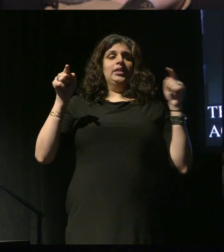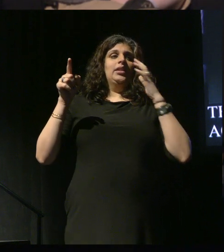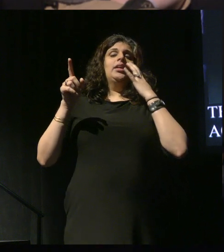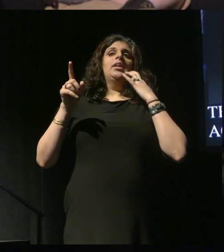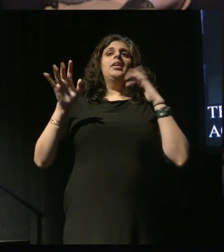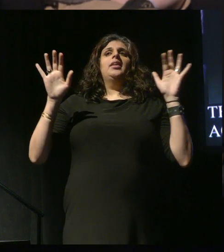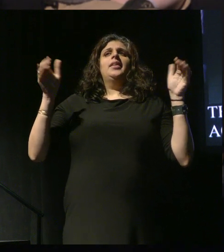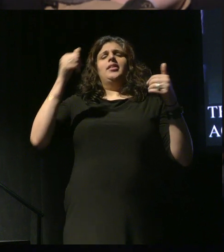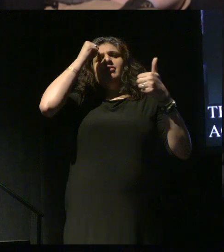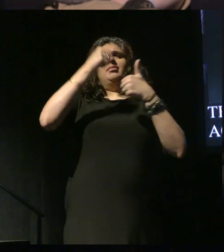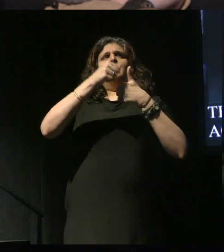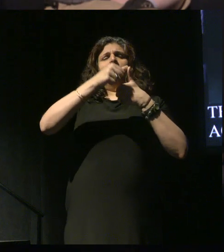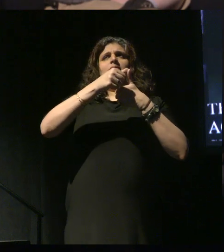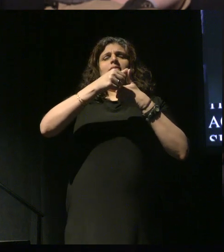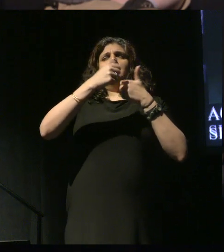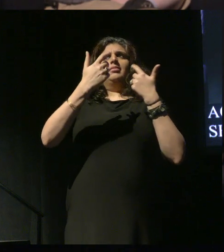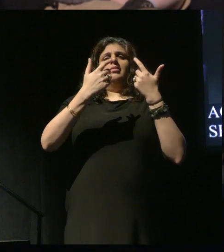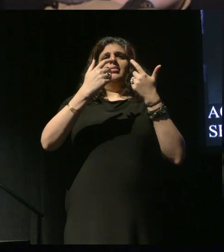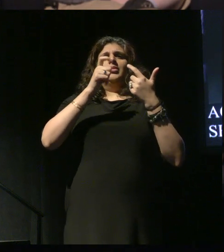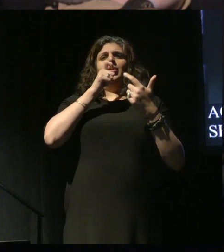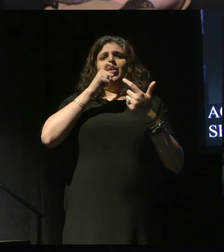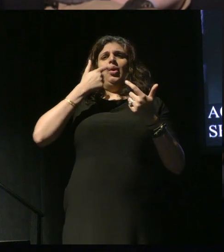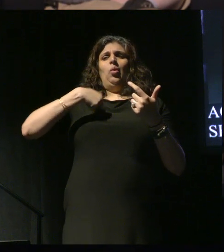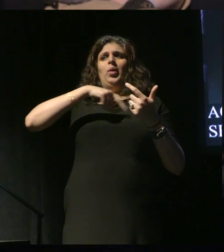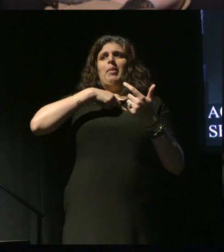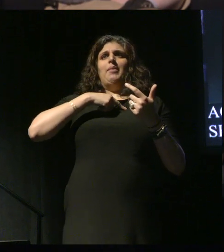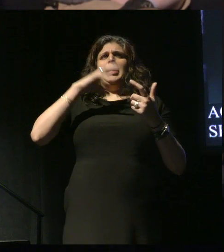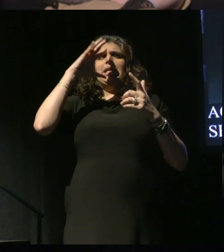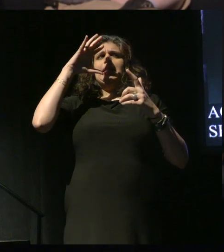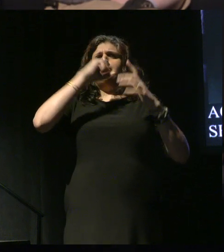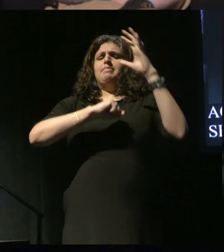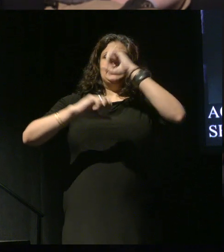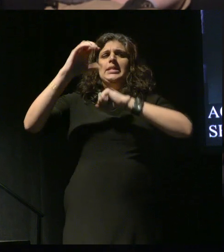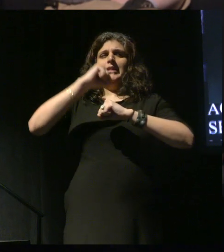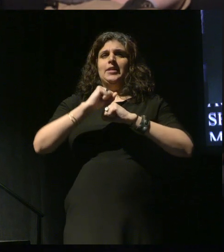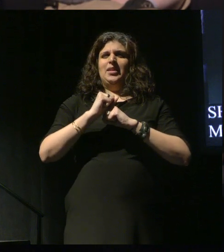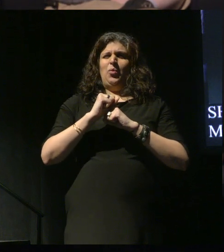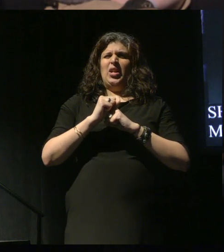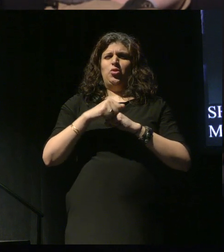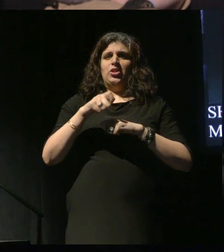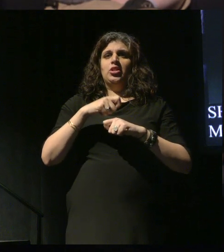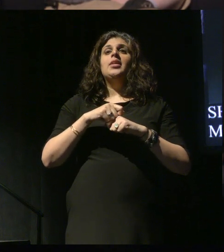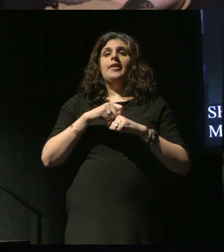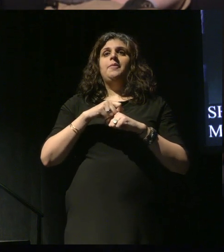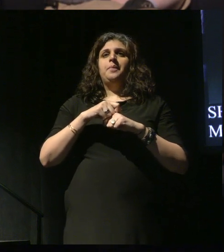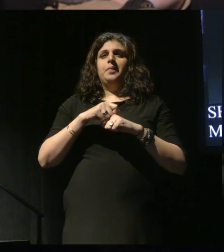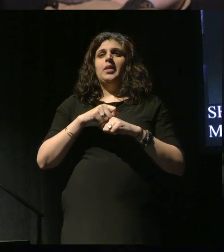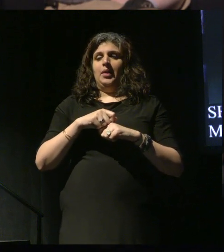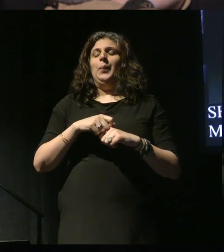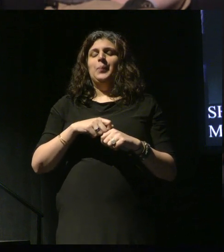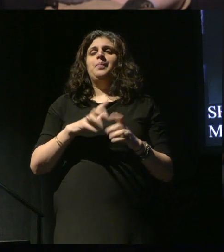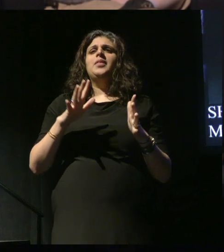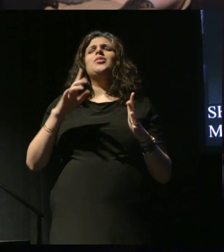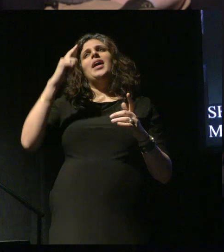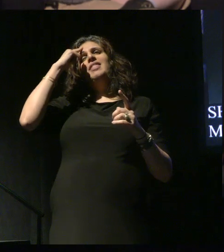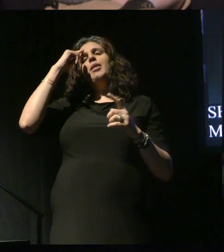to remember like who we might be missing, right? Yeah. And I guess I just let you, I think so much about Ferris as being a groundbreaking work,